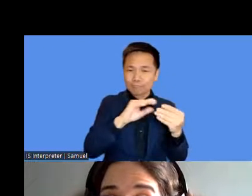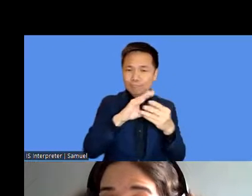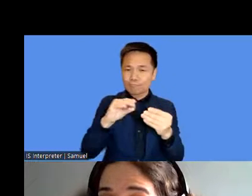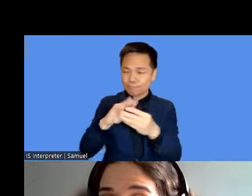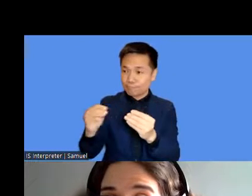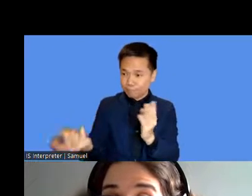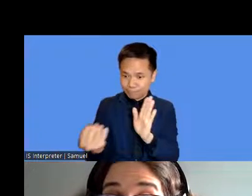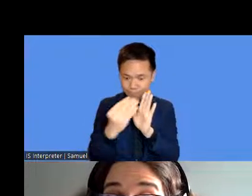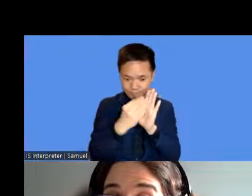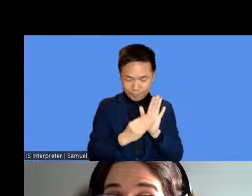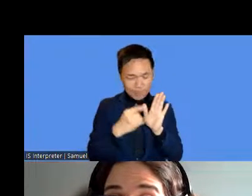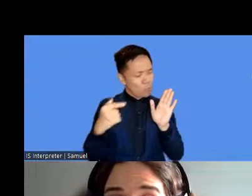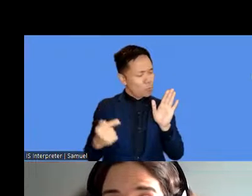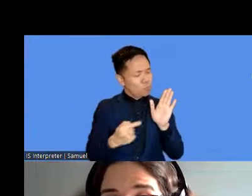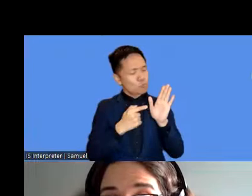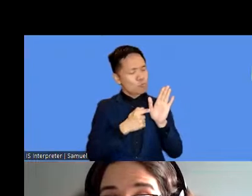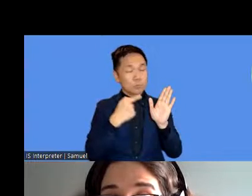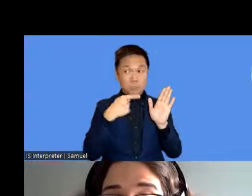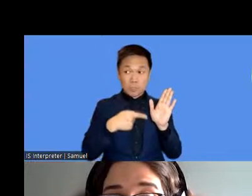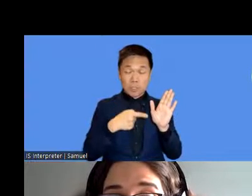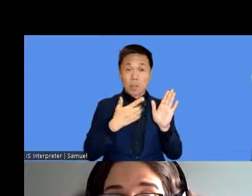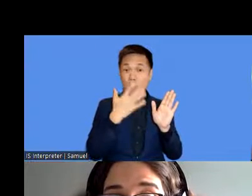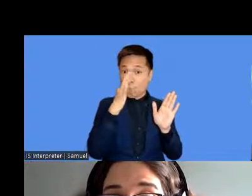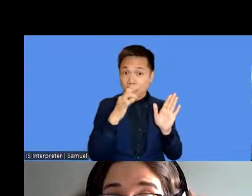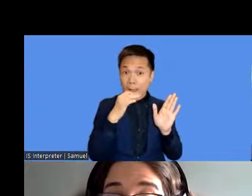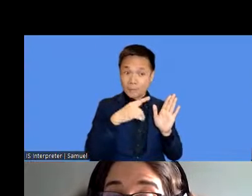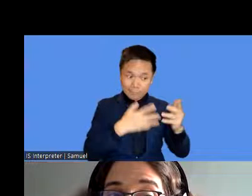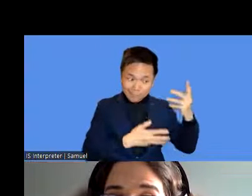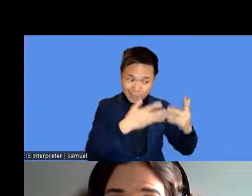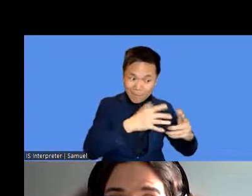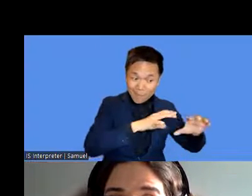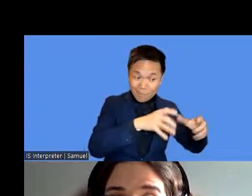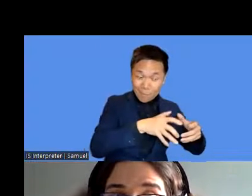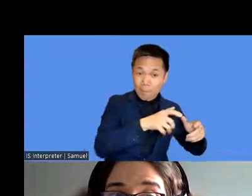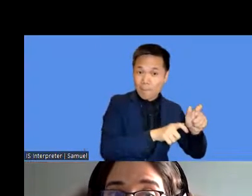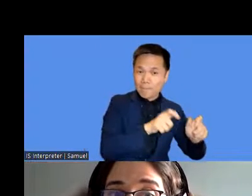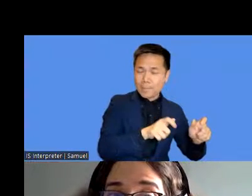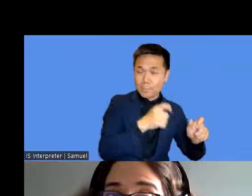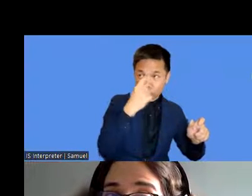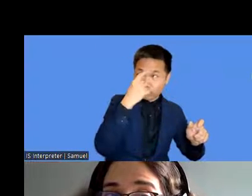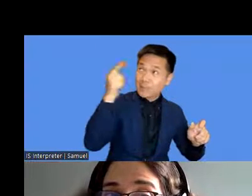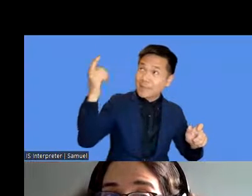the importance of citizen generated data to complement official statistics, but also to